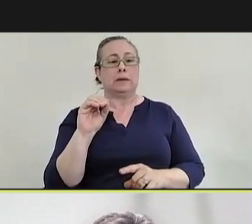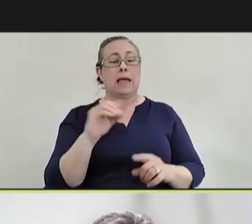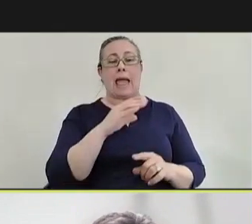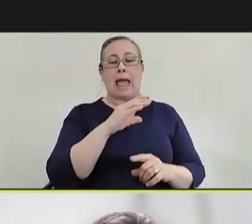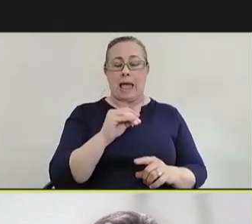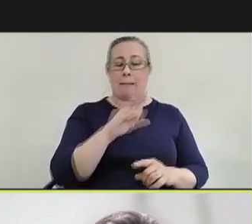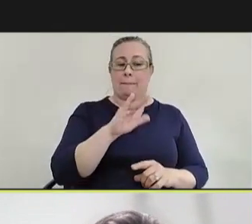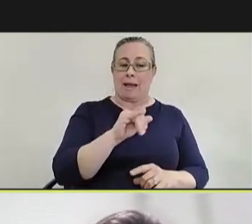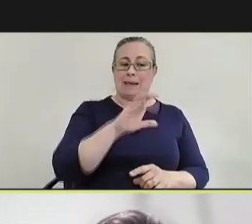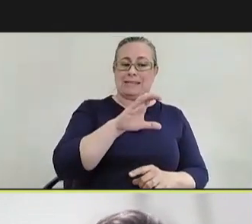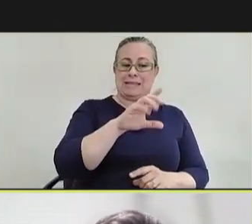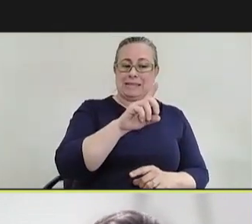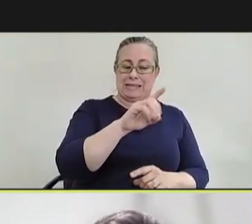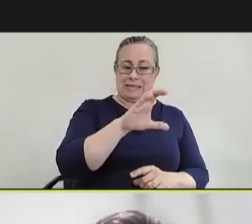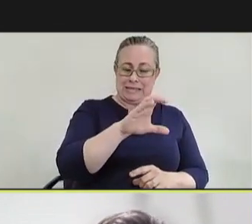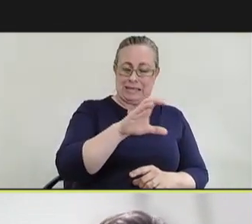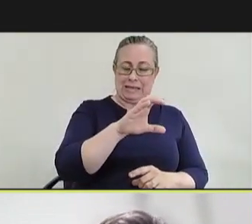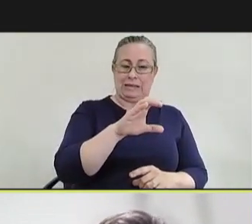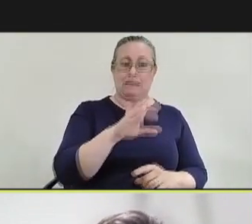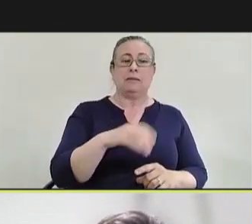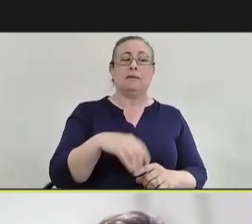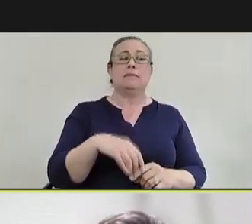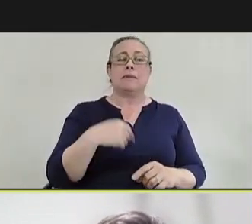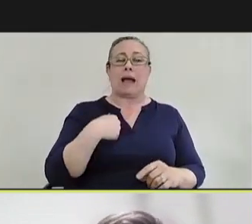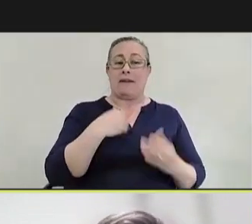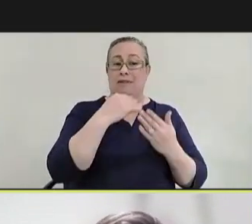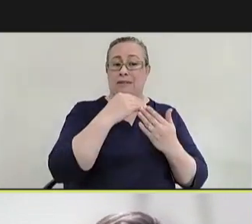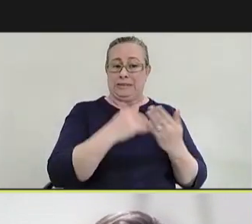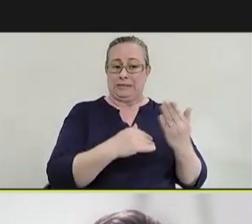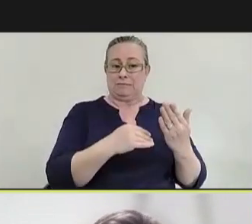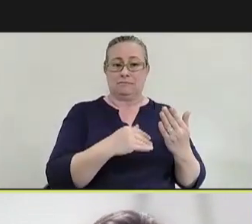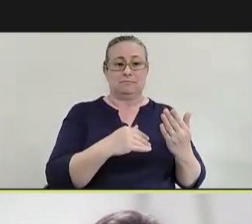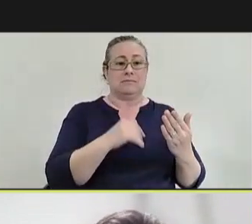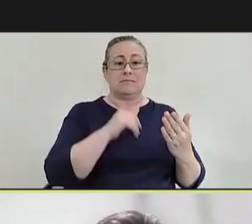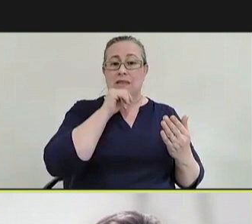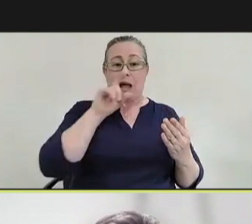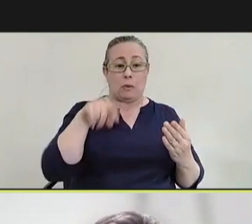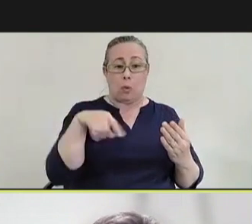ACOG. And as you can see, I have listed there that those are not the only ones. Actually, we do have